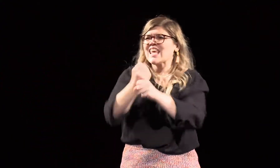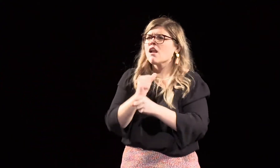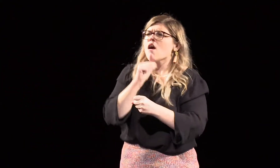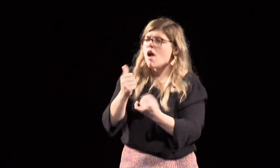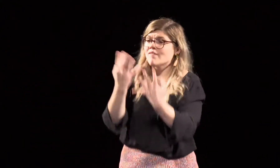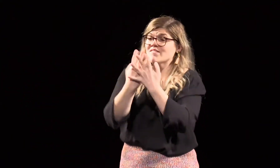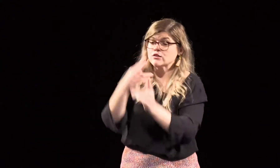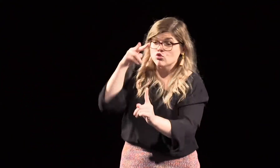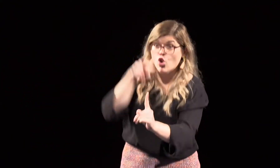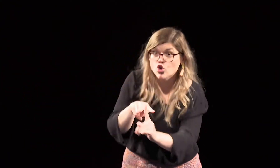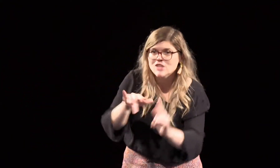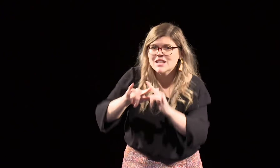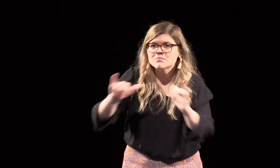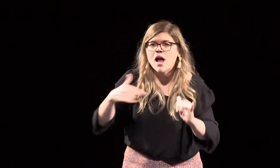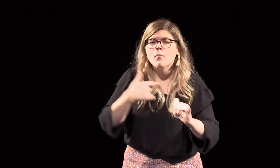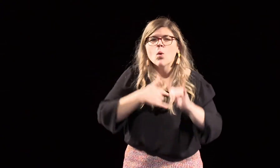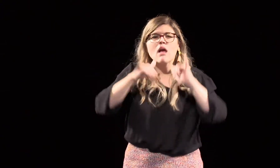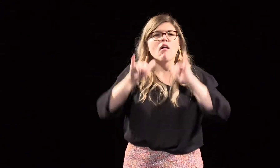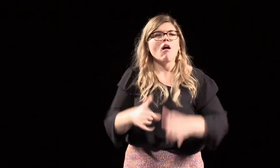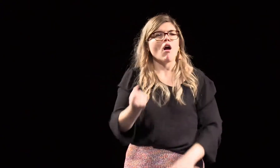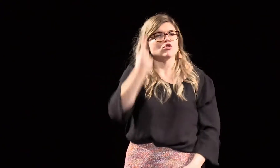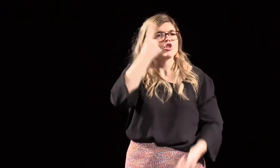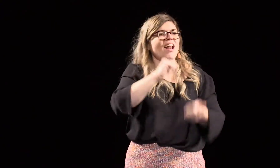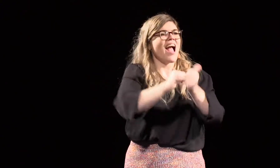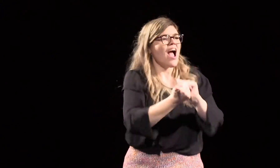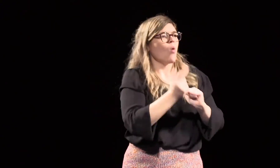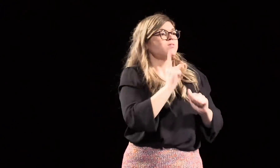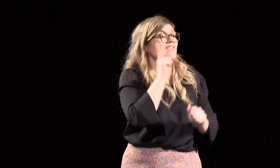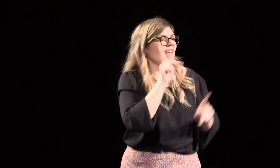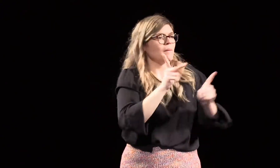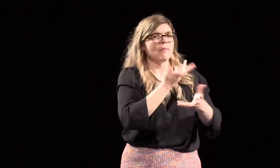So, it's interesting to see this unfiltered look